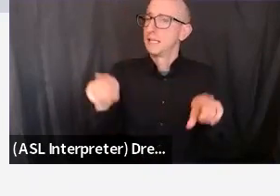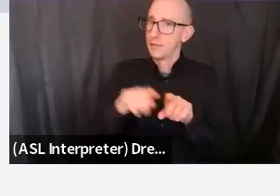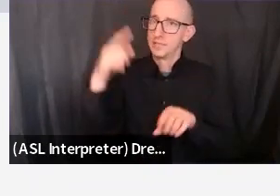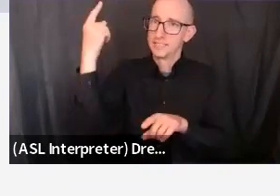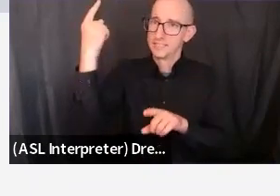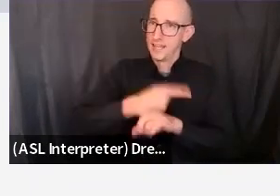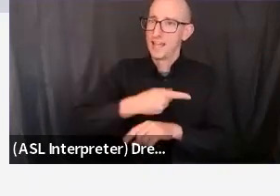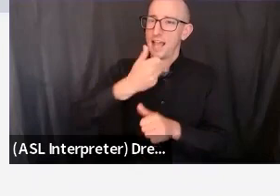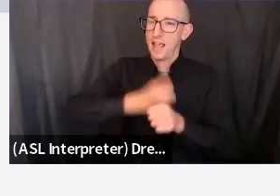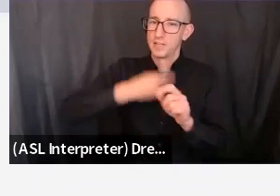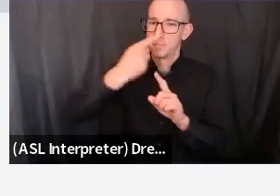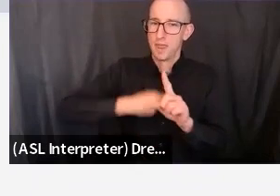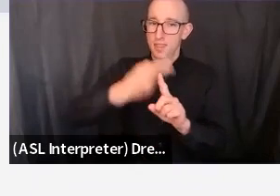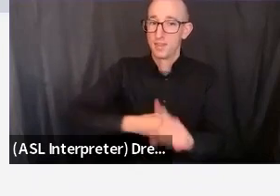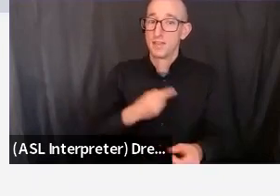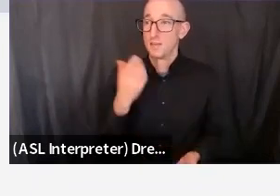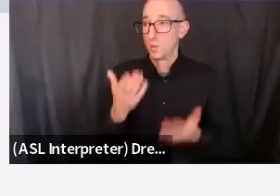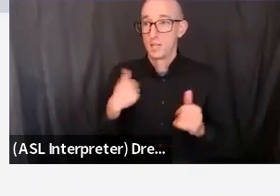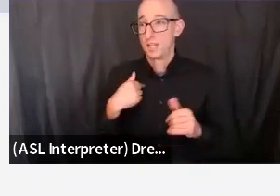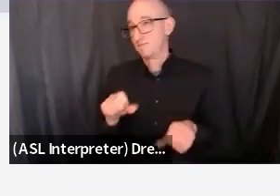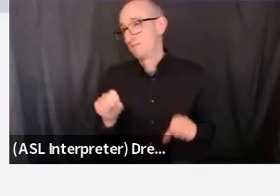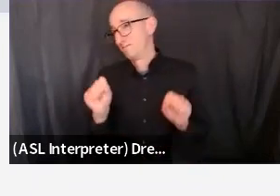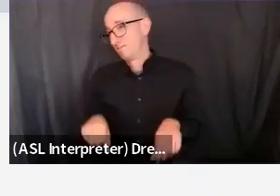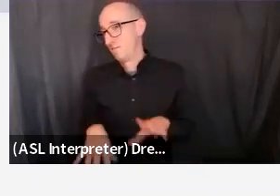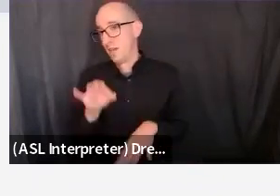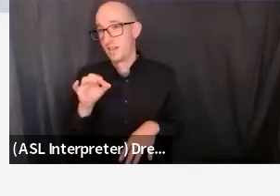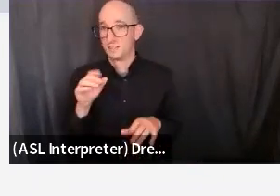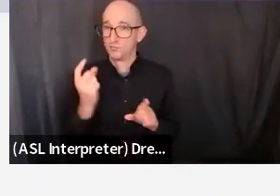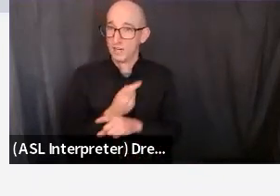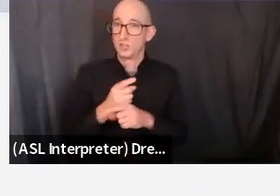that have a human operator on board.